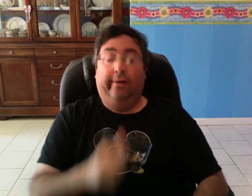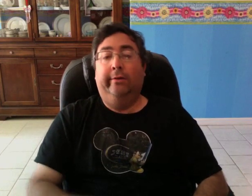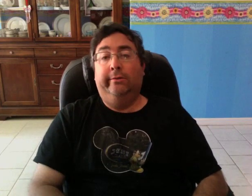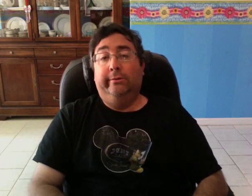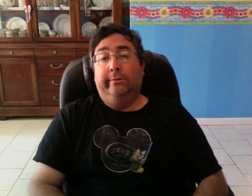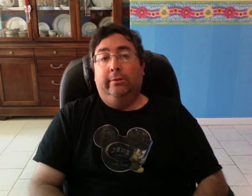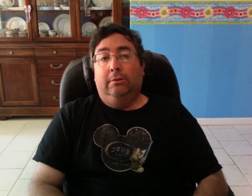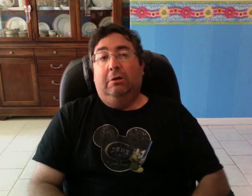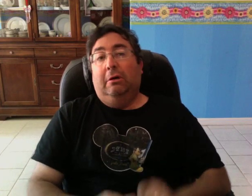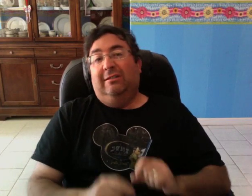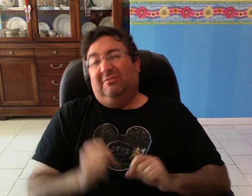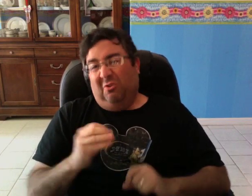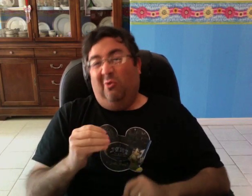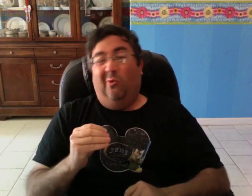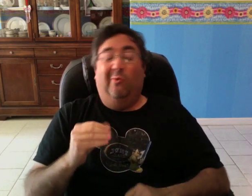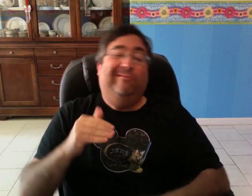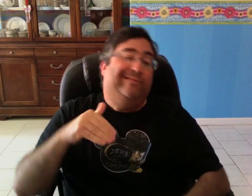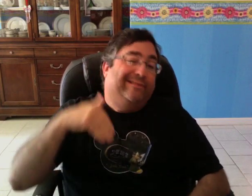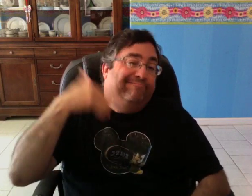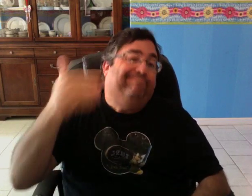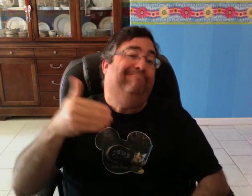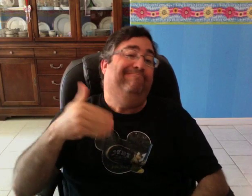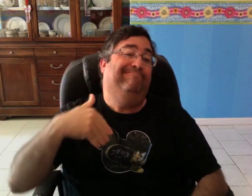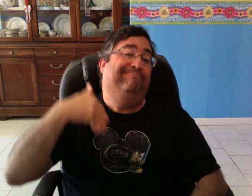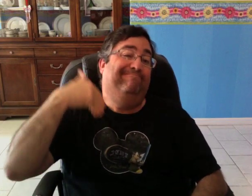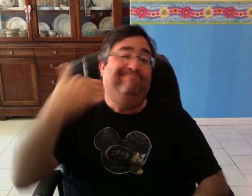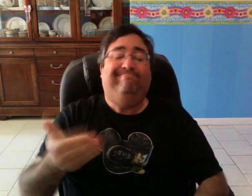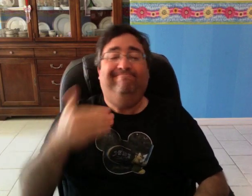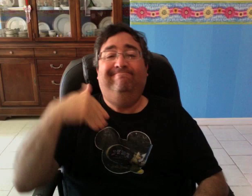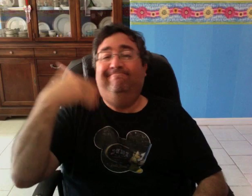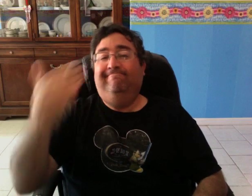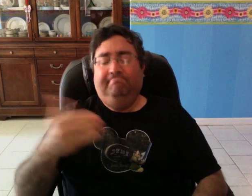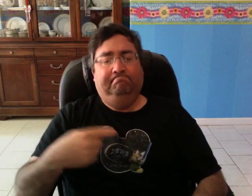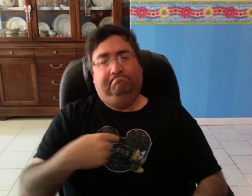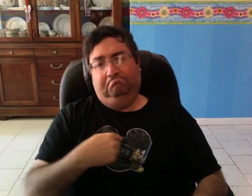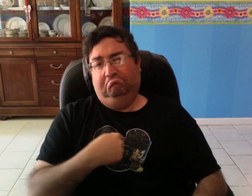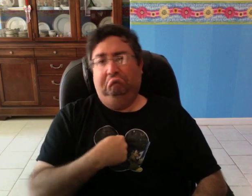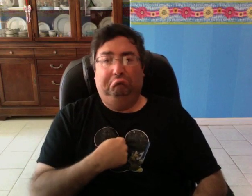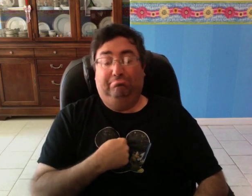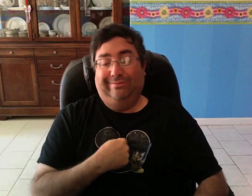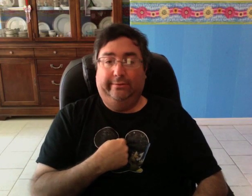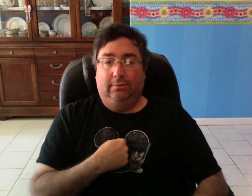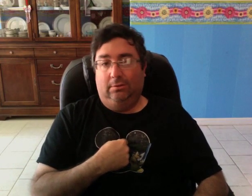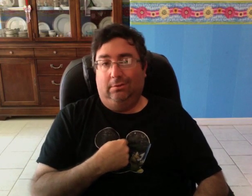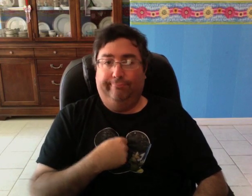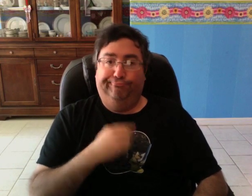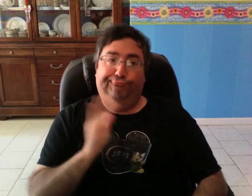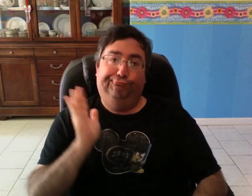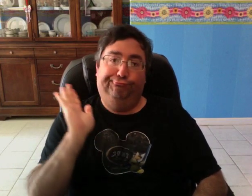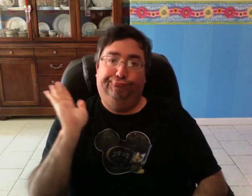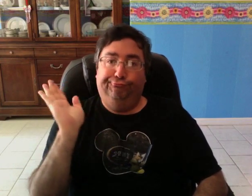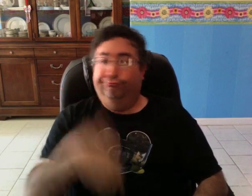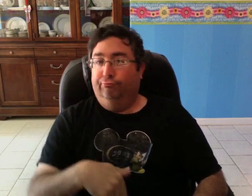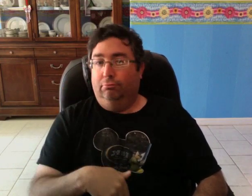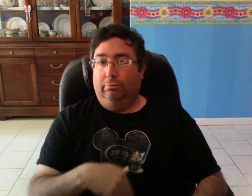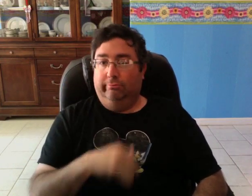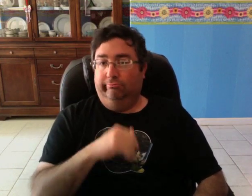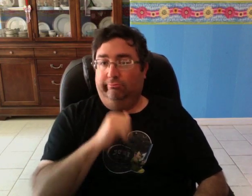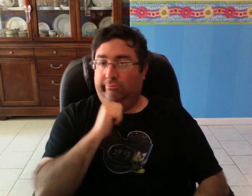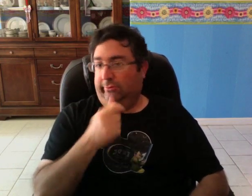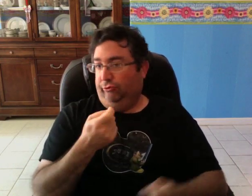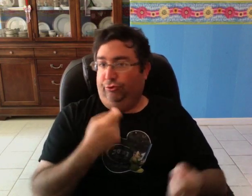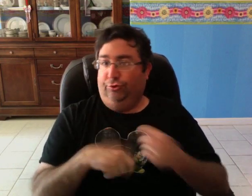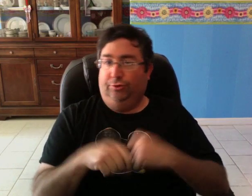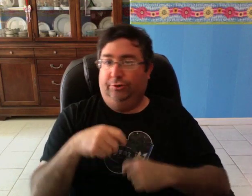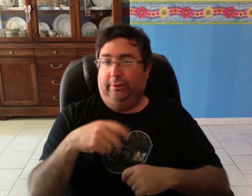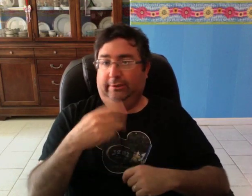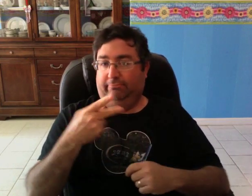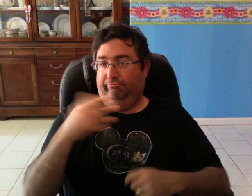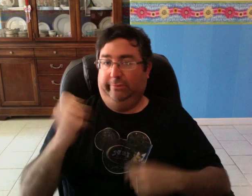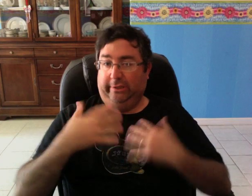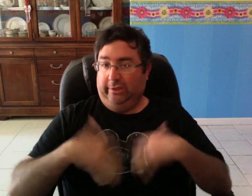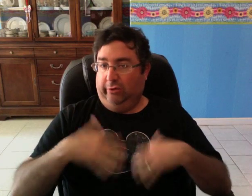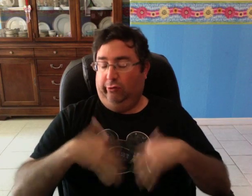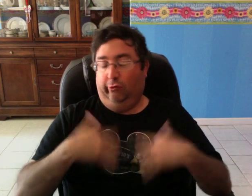So from time to time I would "forget" to change into my P.E. clothes.